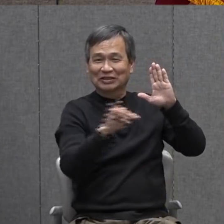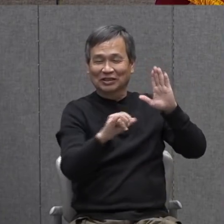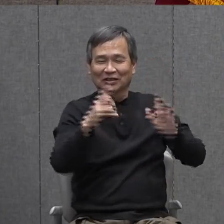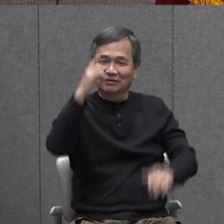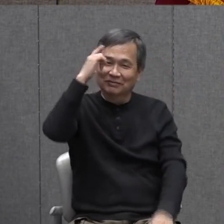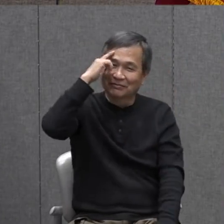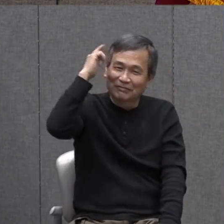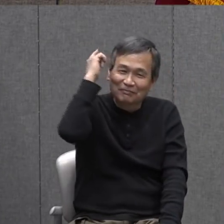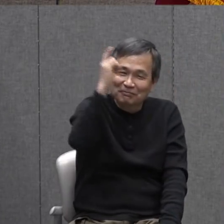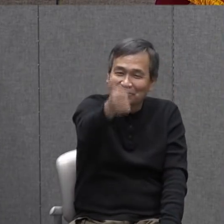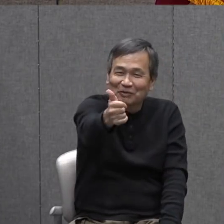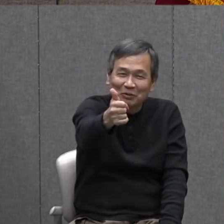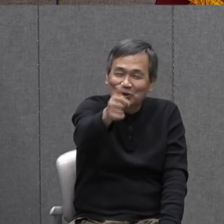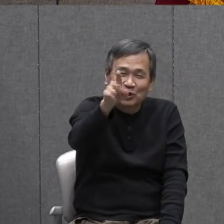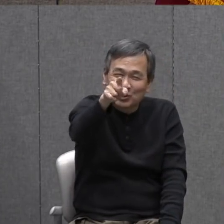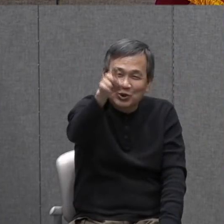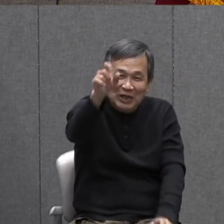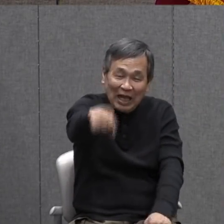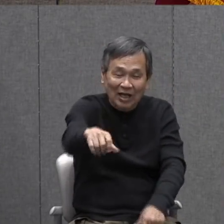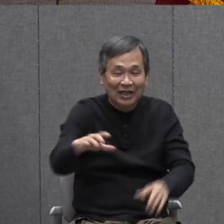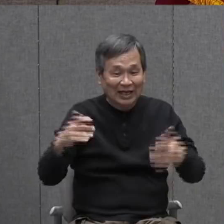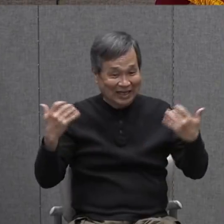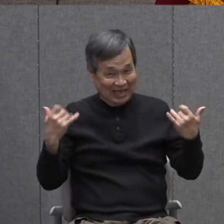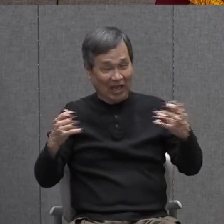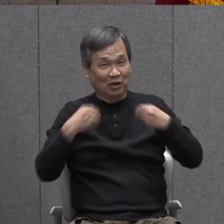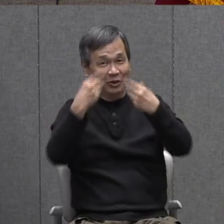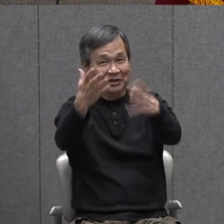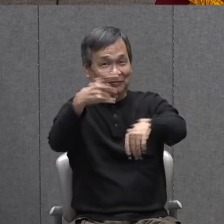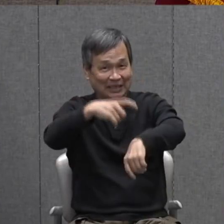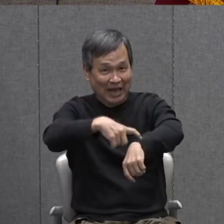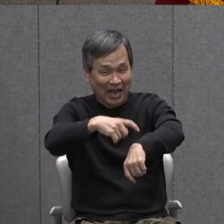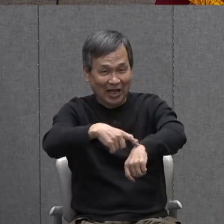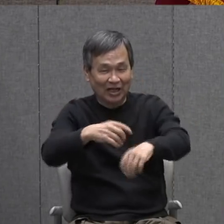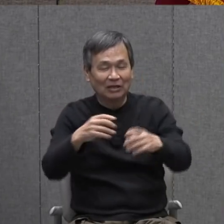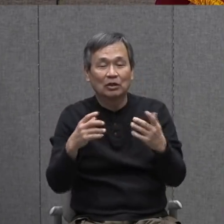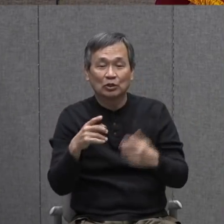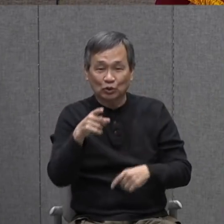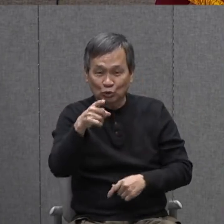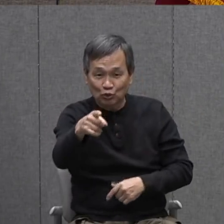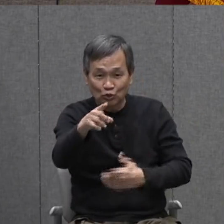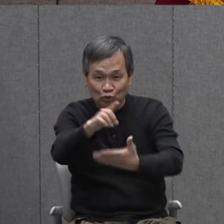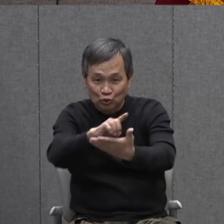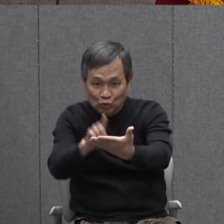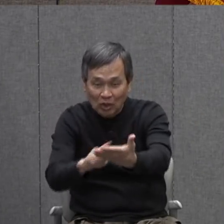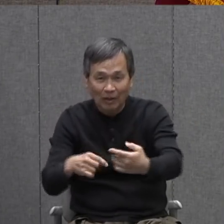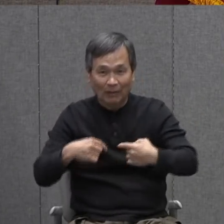So let's spend some time and draw together. I'm gonna draw some of my objects with you